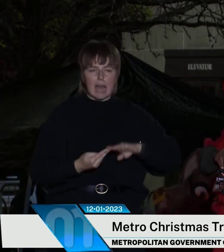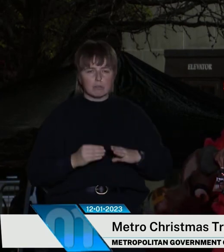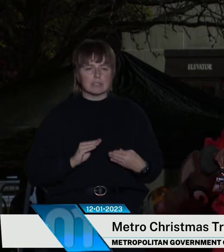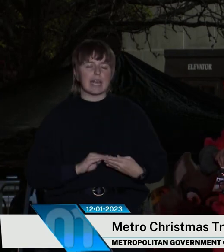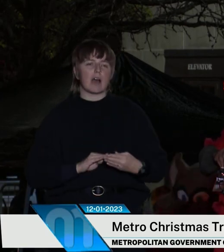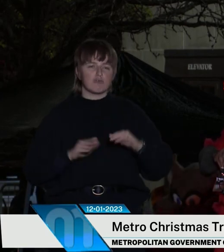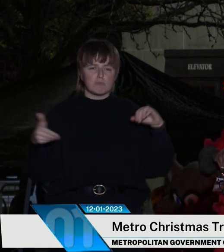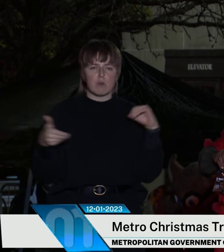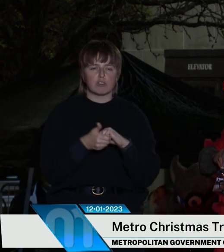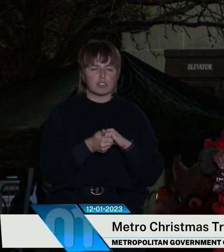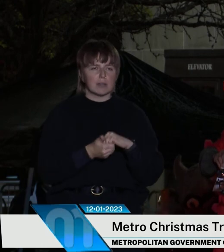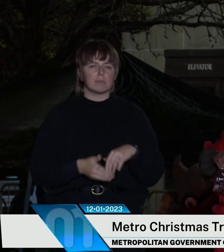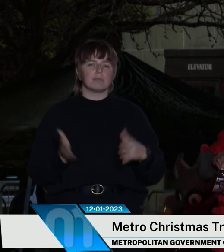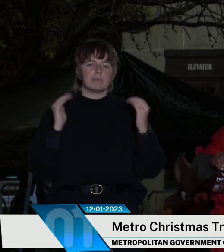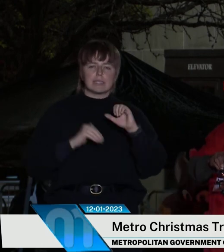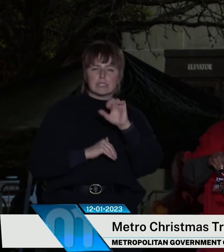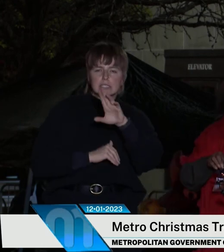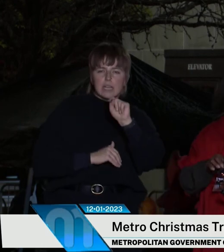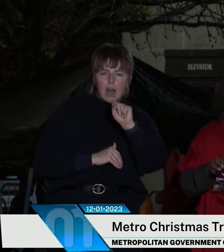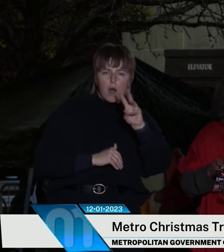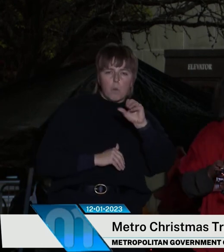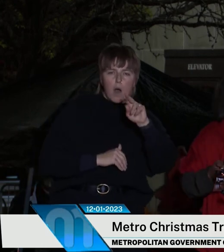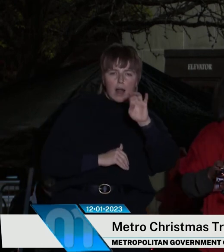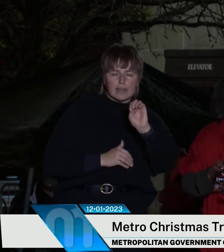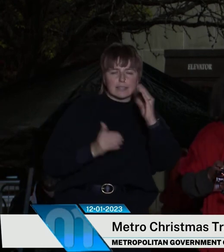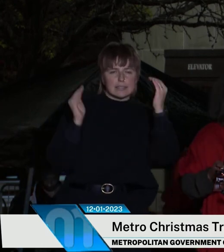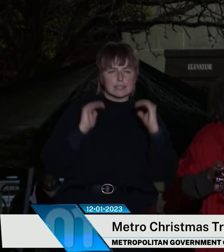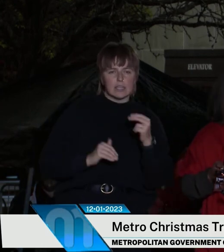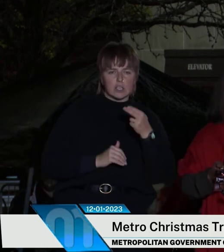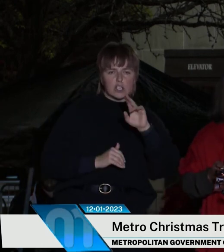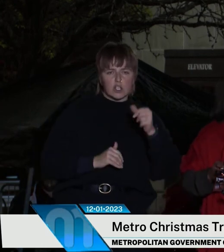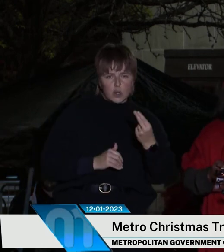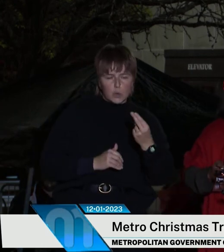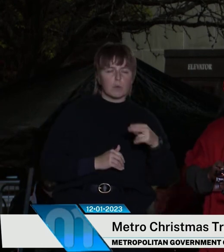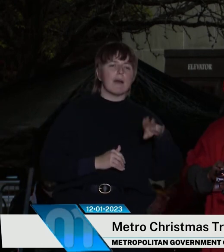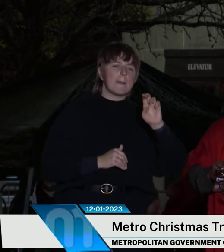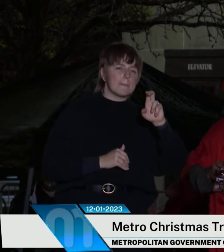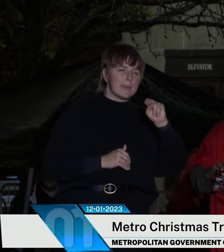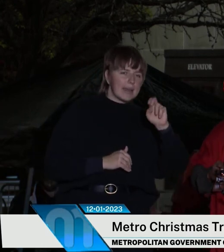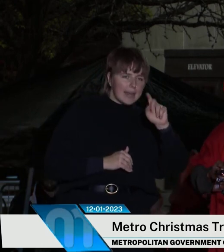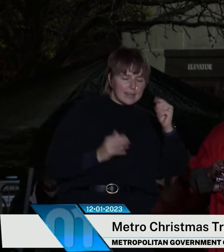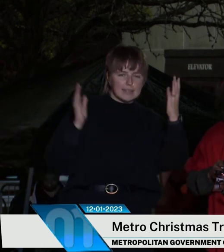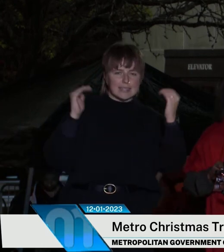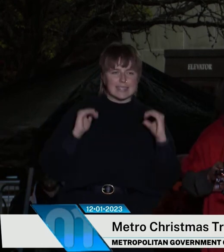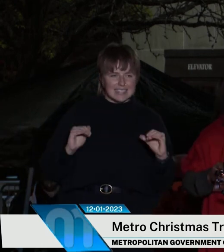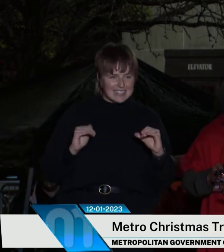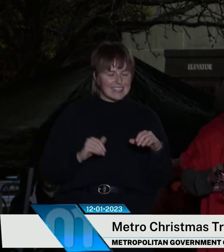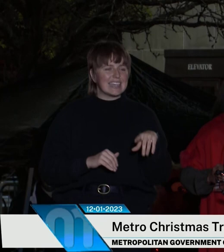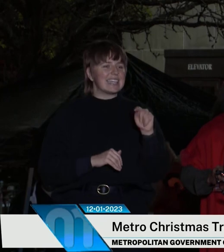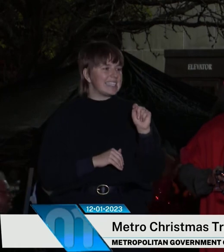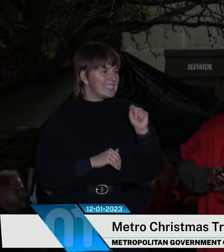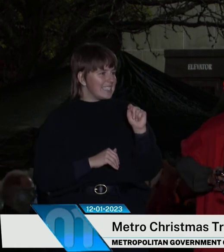NASHVILLE. DOWNTOWN PARTNERSHIPS GOT WALLACE, HUGH BENNETT AND